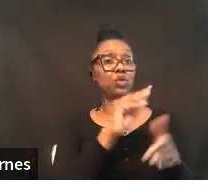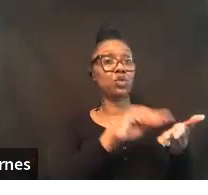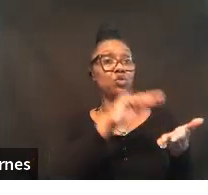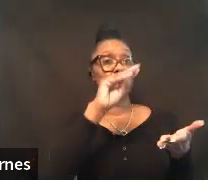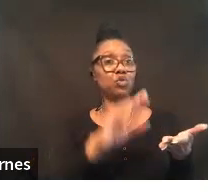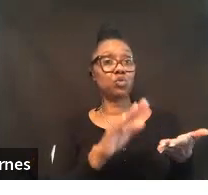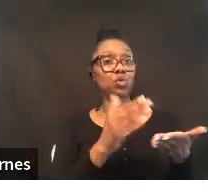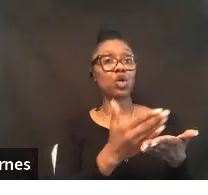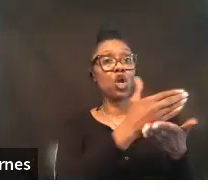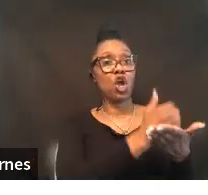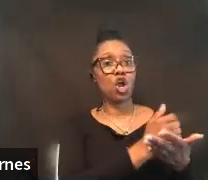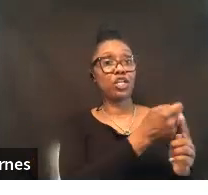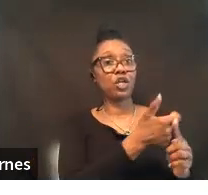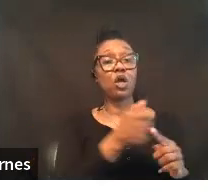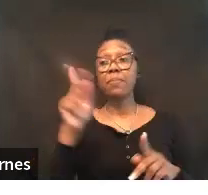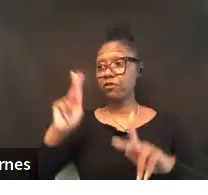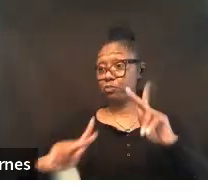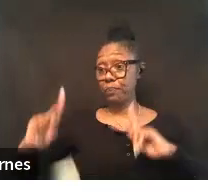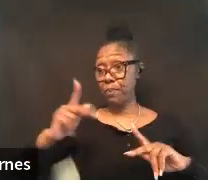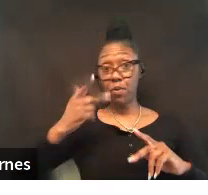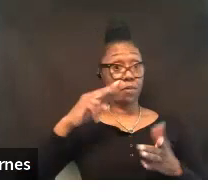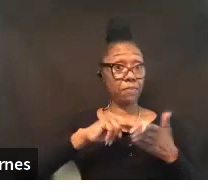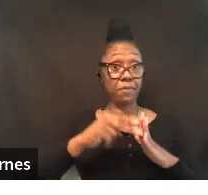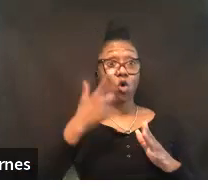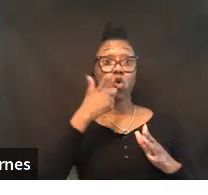It is for those individuals who go to work.